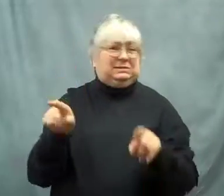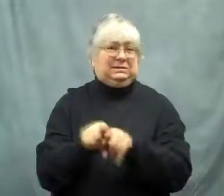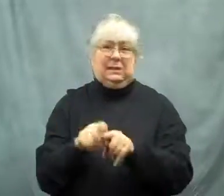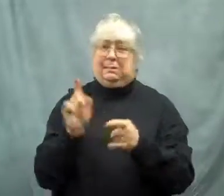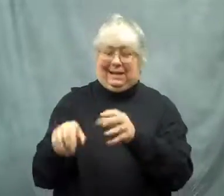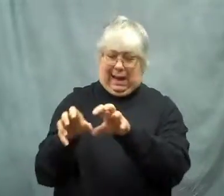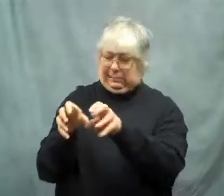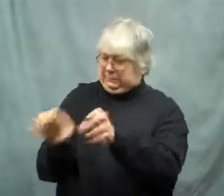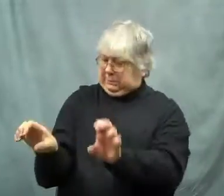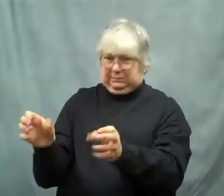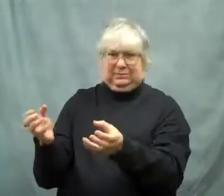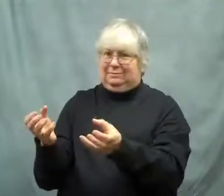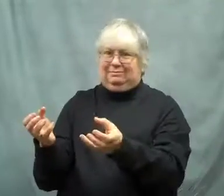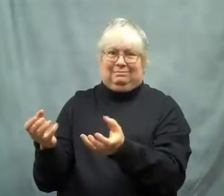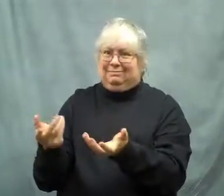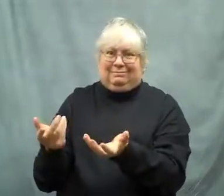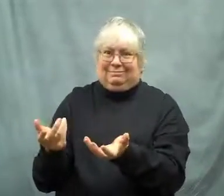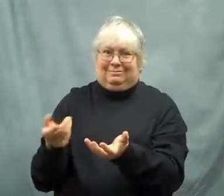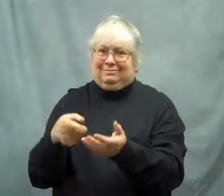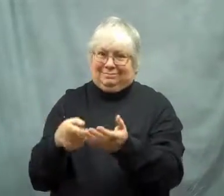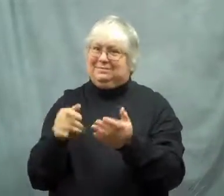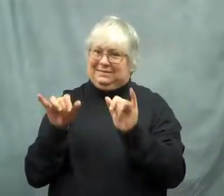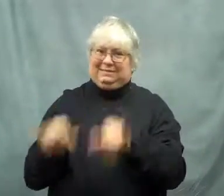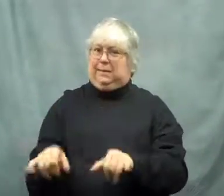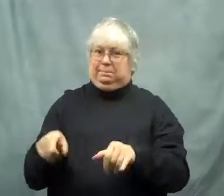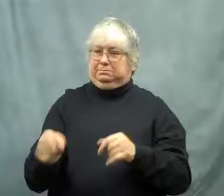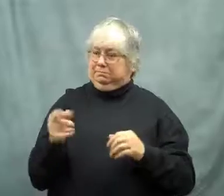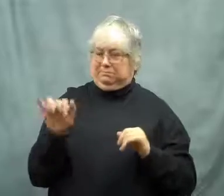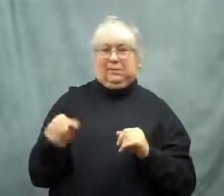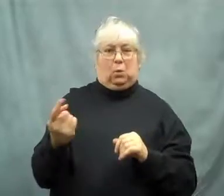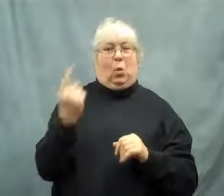Some have temporary names.